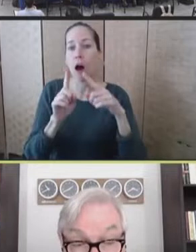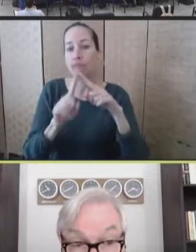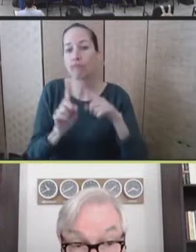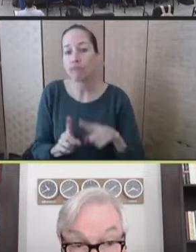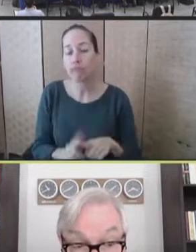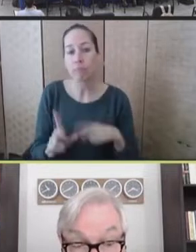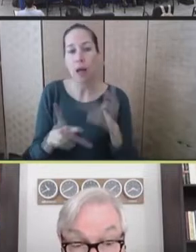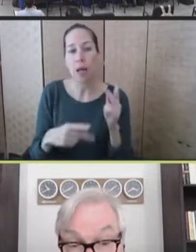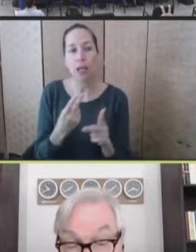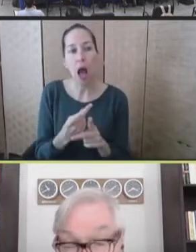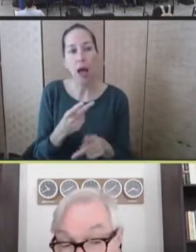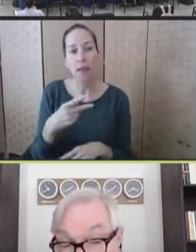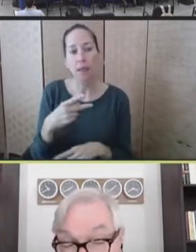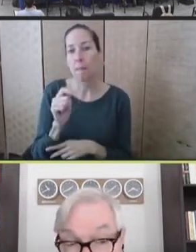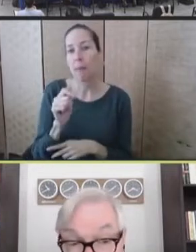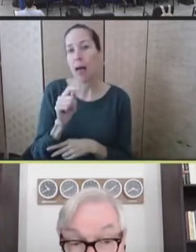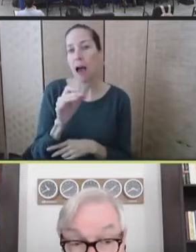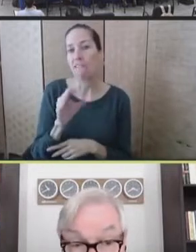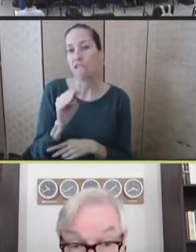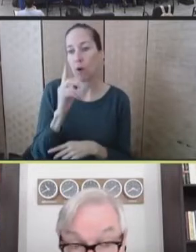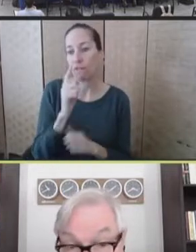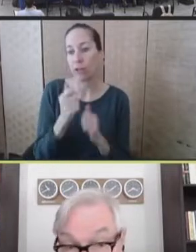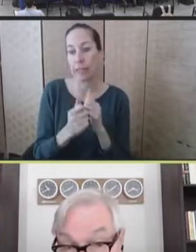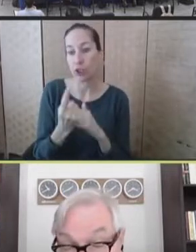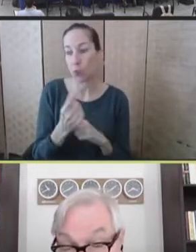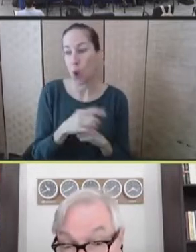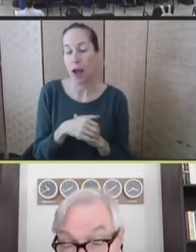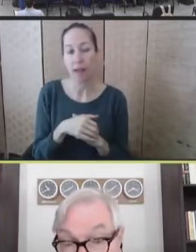And you can see for each one the number that are in each of these different phases.